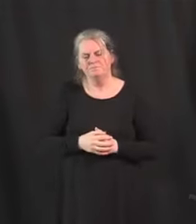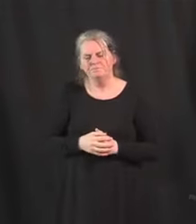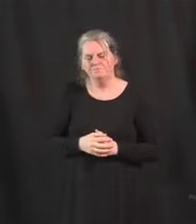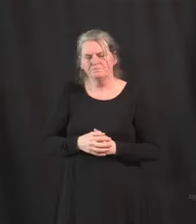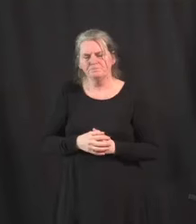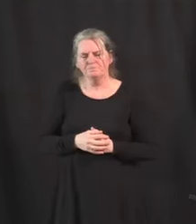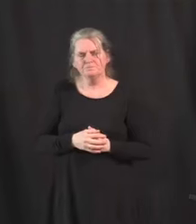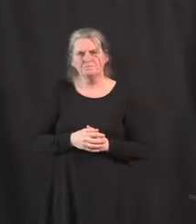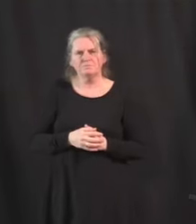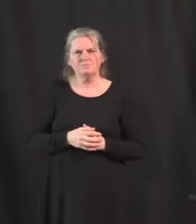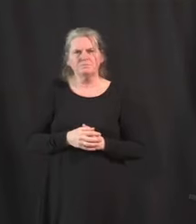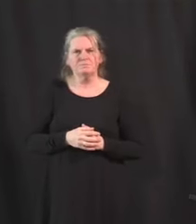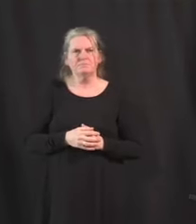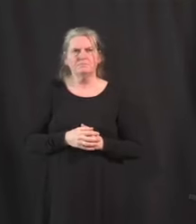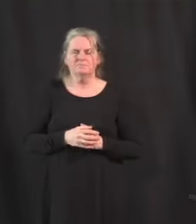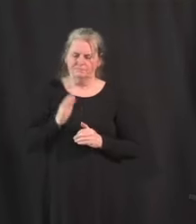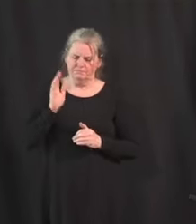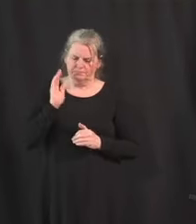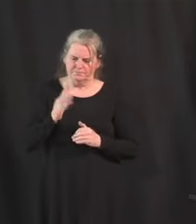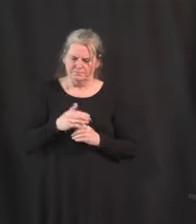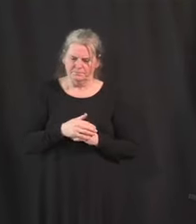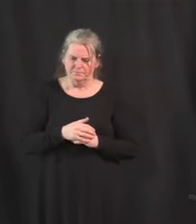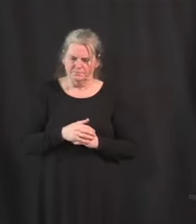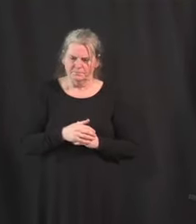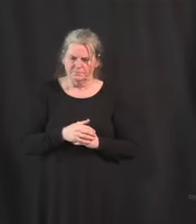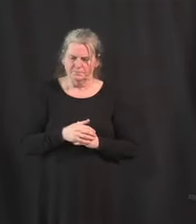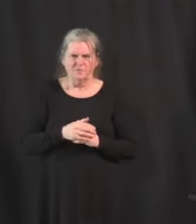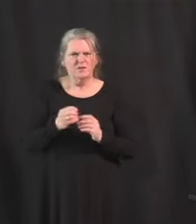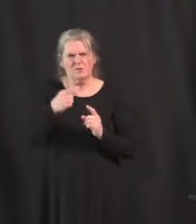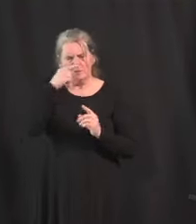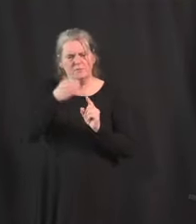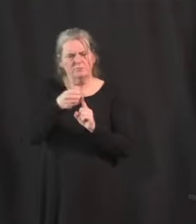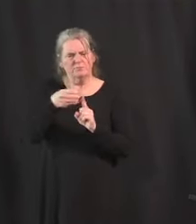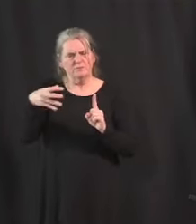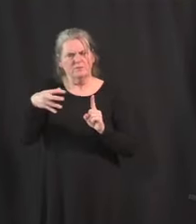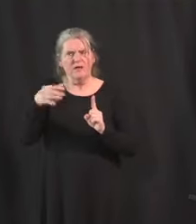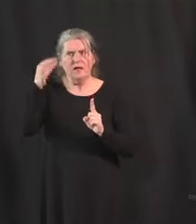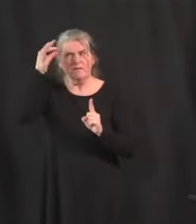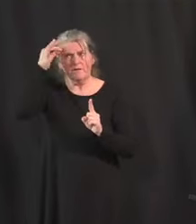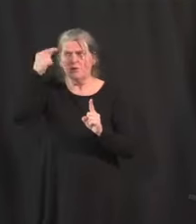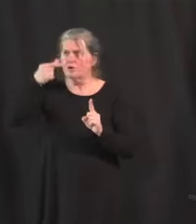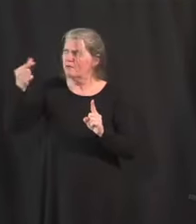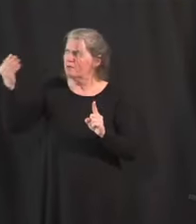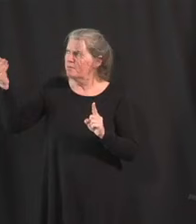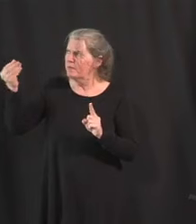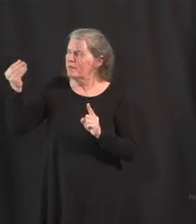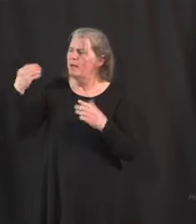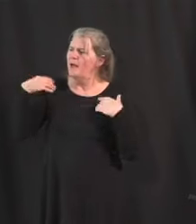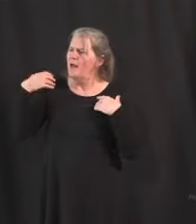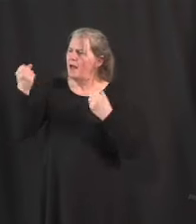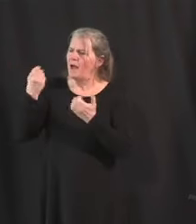I'M HOPING THAT YOU CAN PROVIDE SOME MORE DETAILS ABOUT WHERE THE FEDERAL ALLOWANCES FOR MEDICAL SUPPORT ARE ACTUALLY GOING.